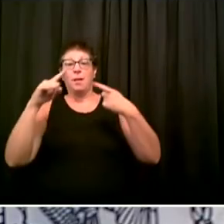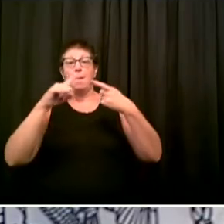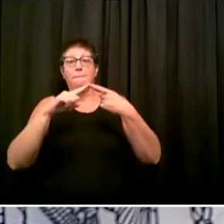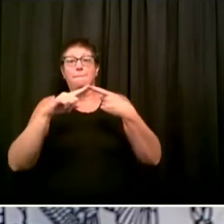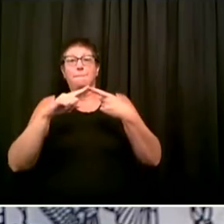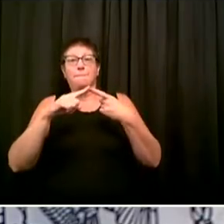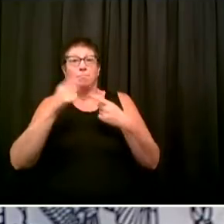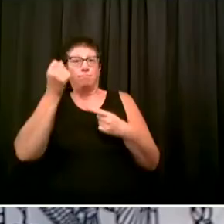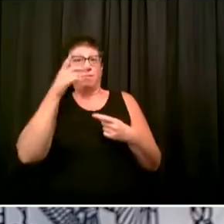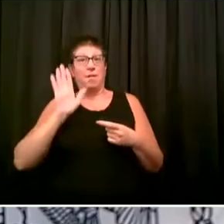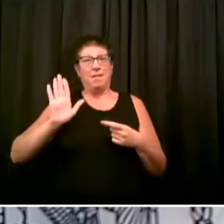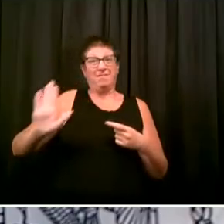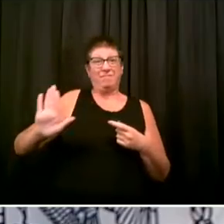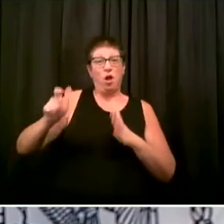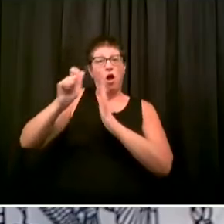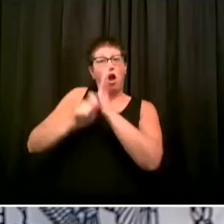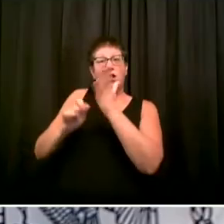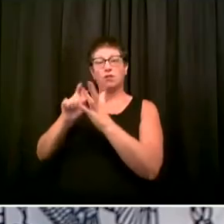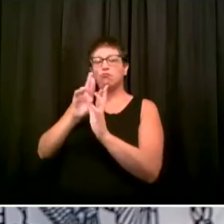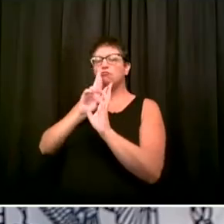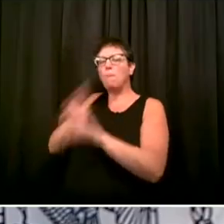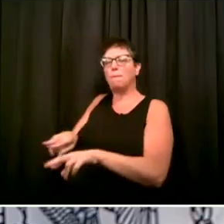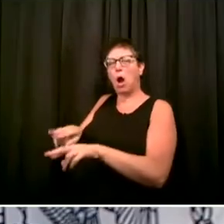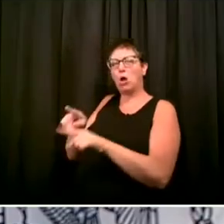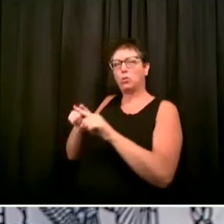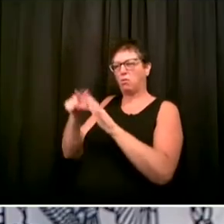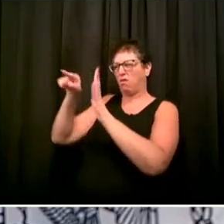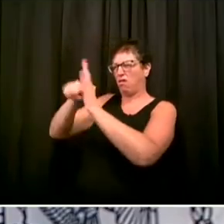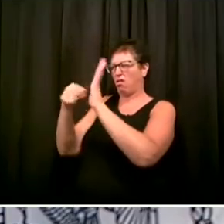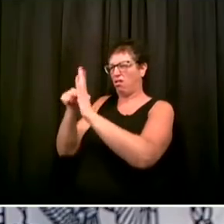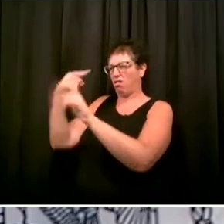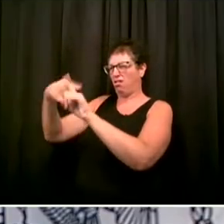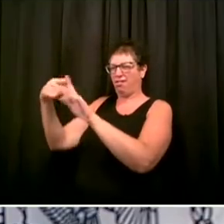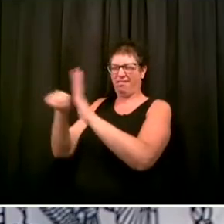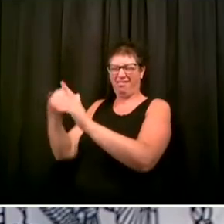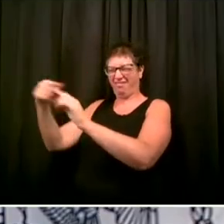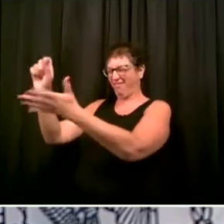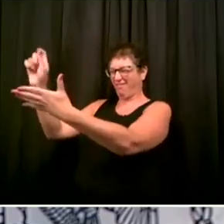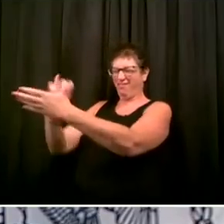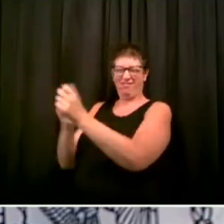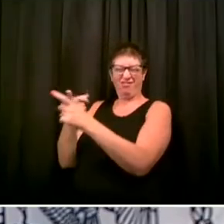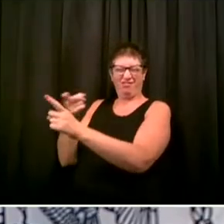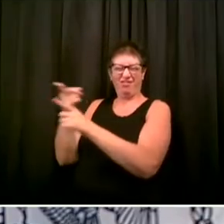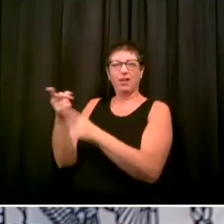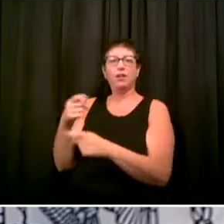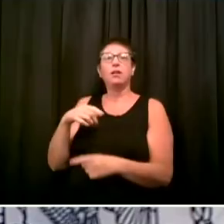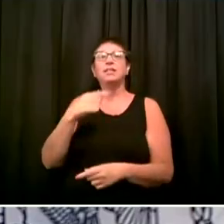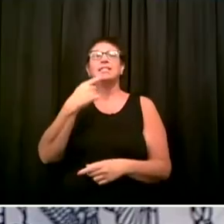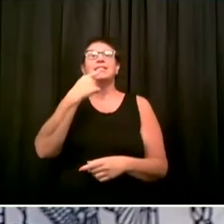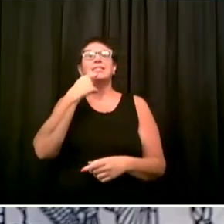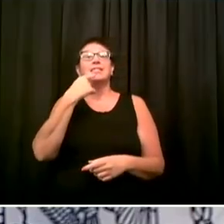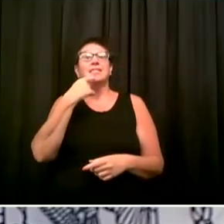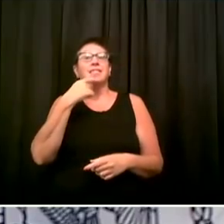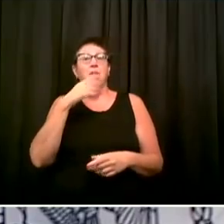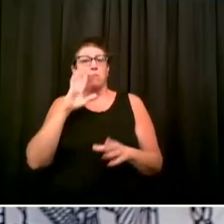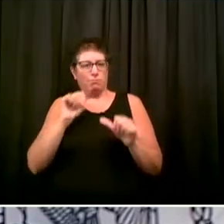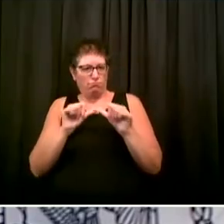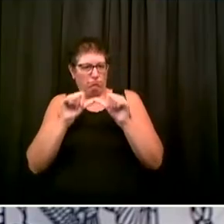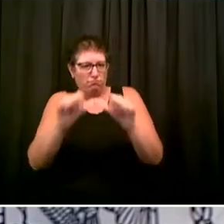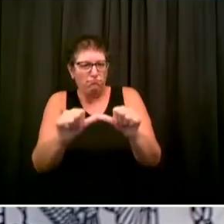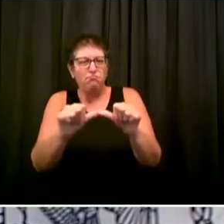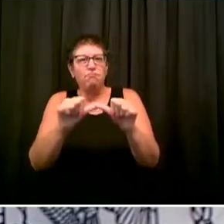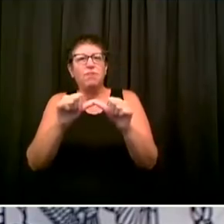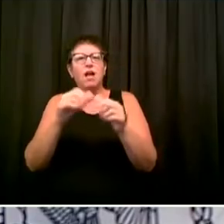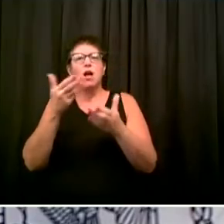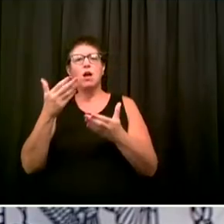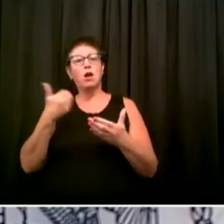FROM WHWRTECSIS POWERFUL.